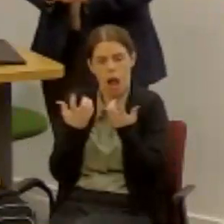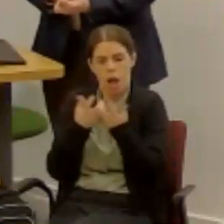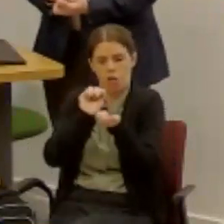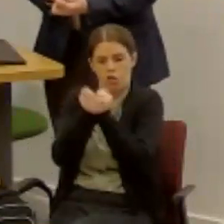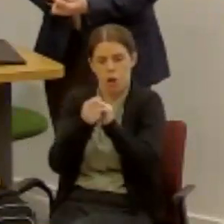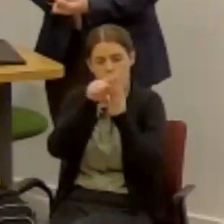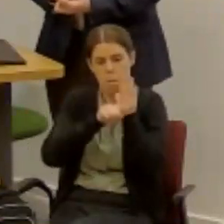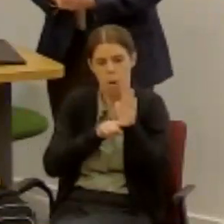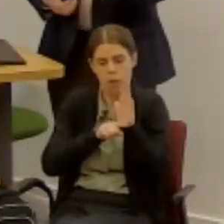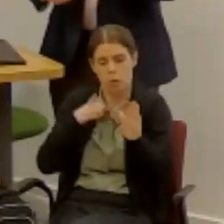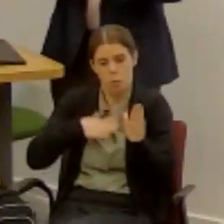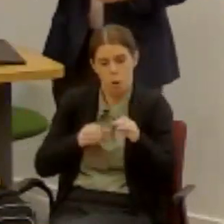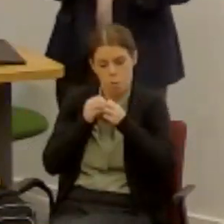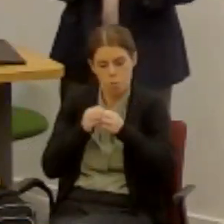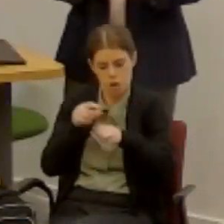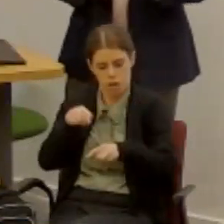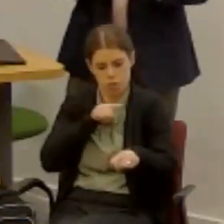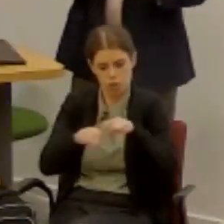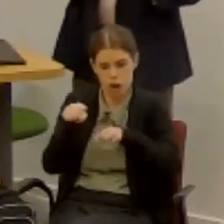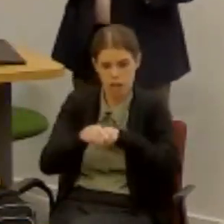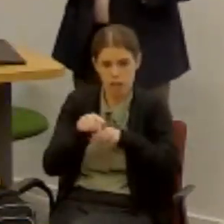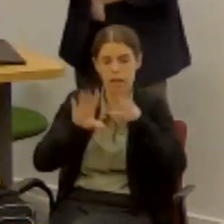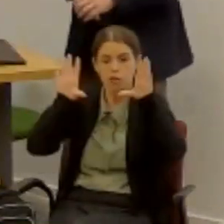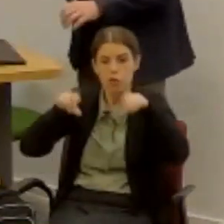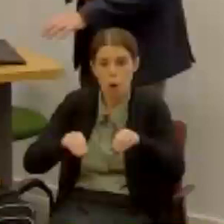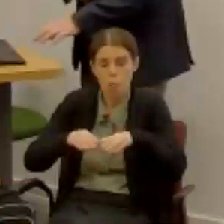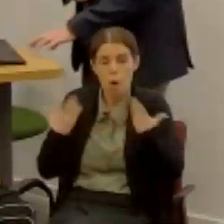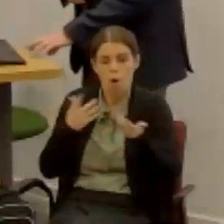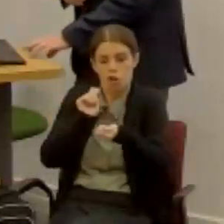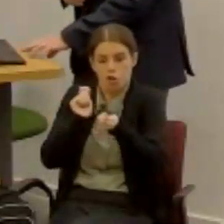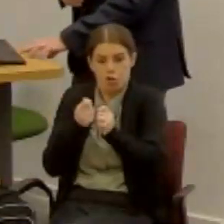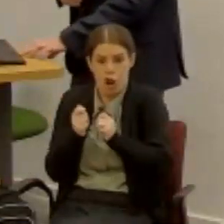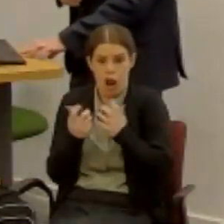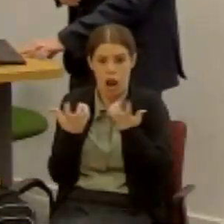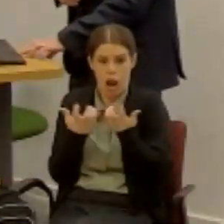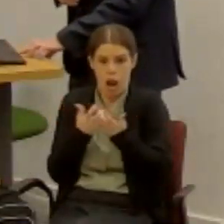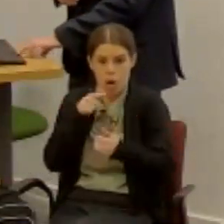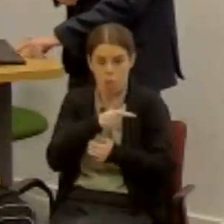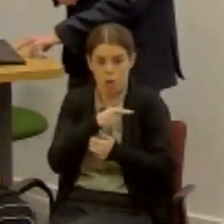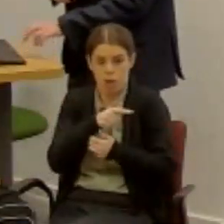but it's practice to try and either prevent or modify how we're looking to disease.